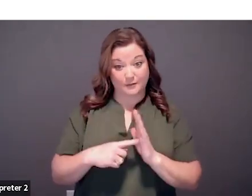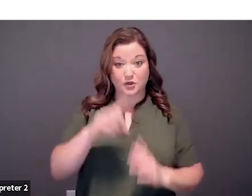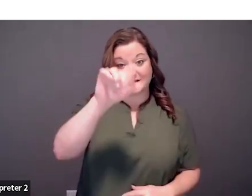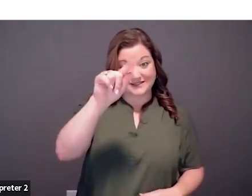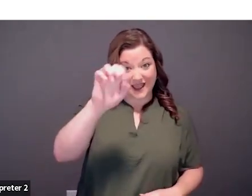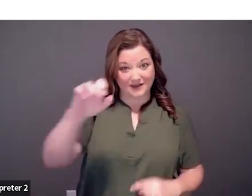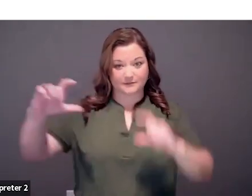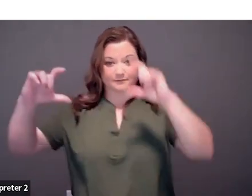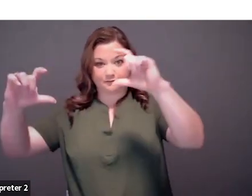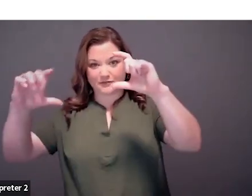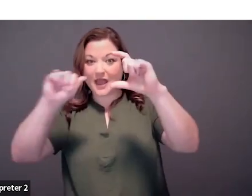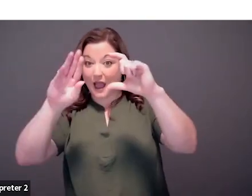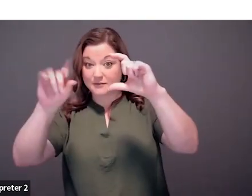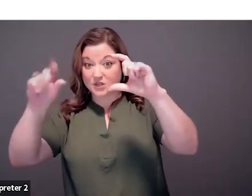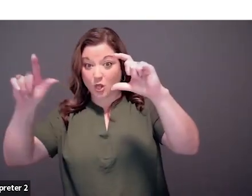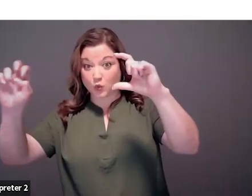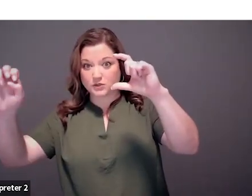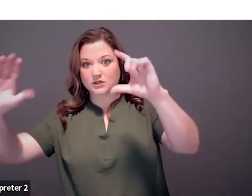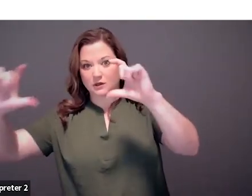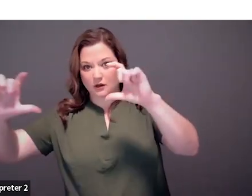as the label and then the helper text